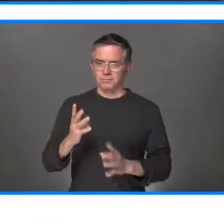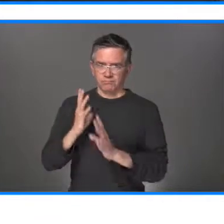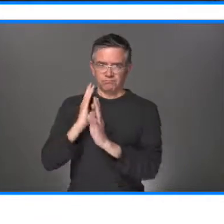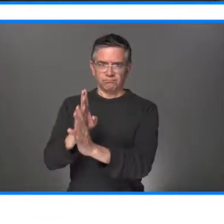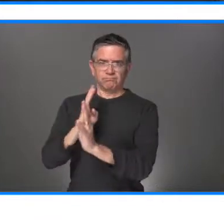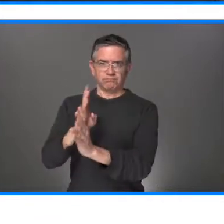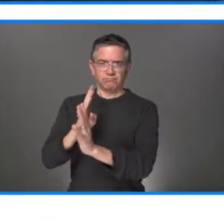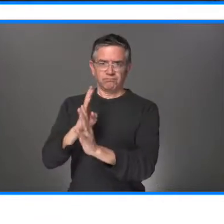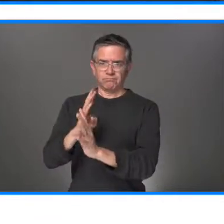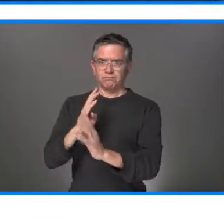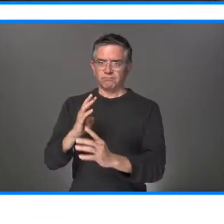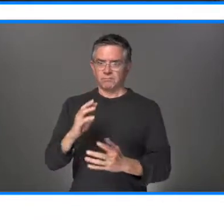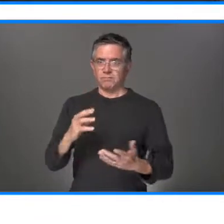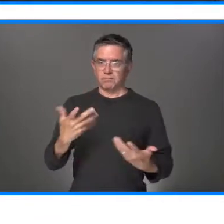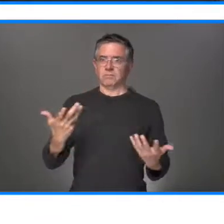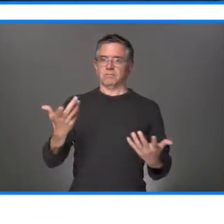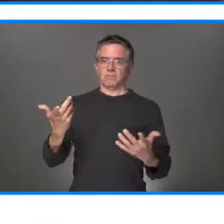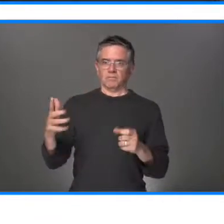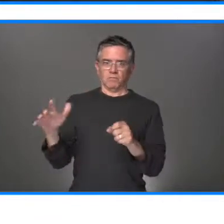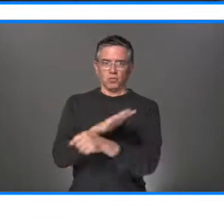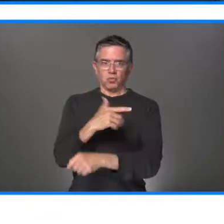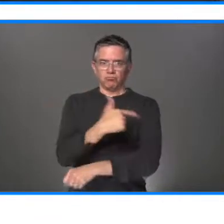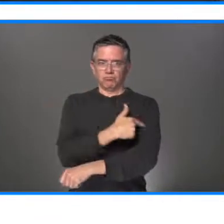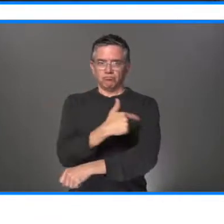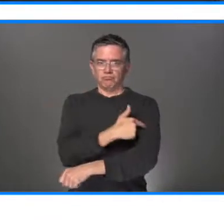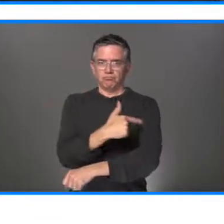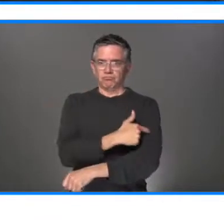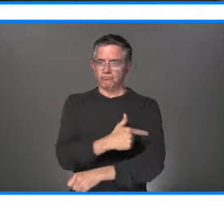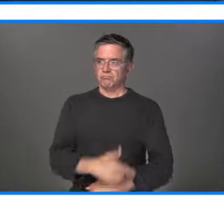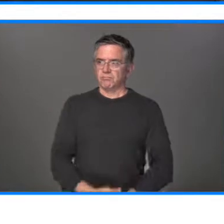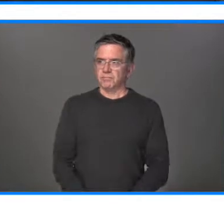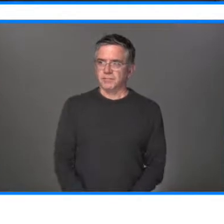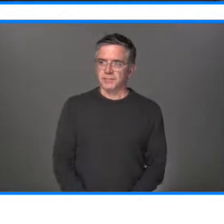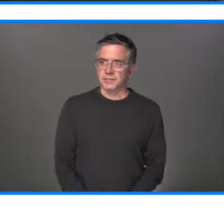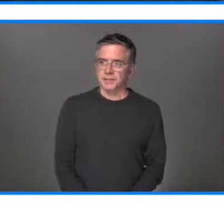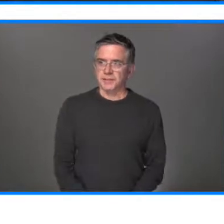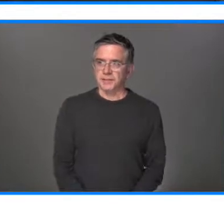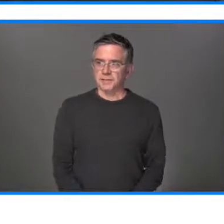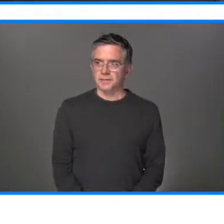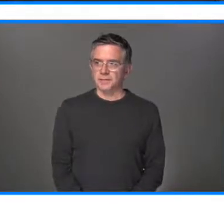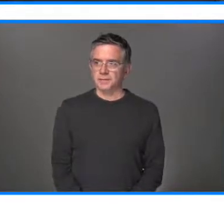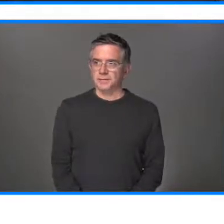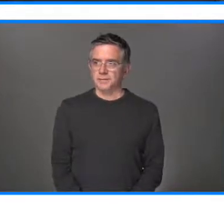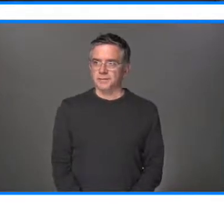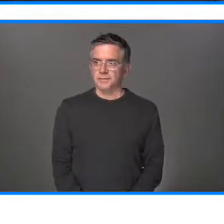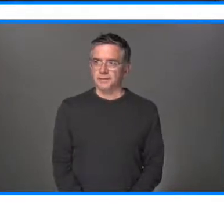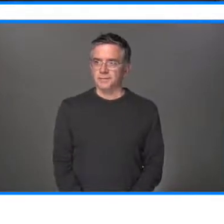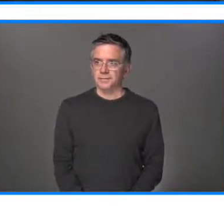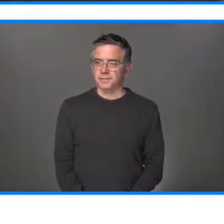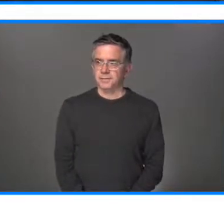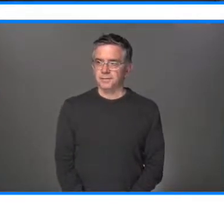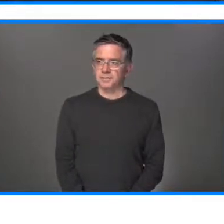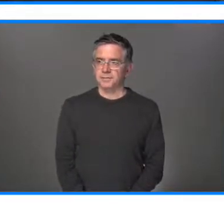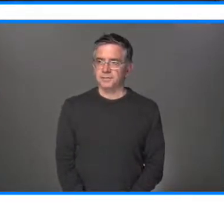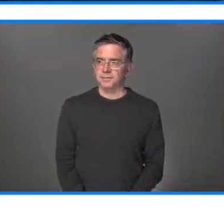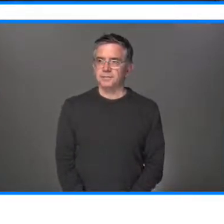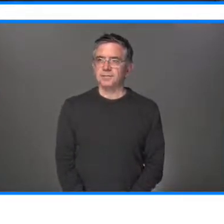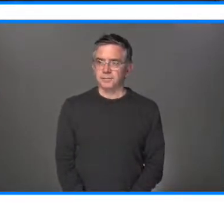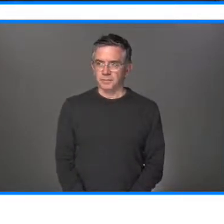are getting their COVID-19 shot than males. Females are at 48%, whereas males are at 40% countywide,